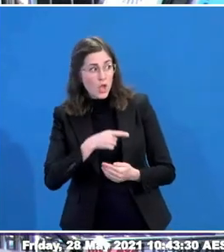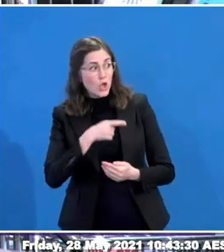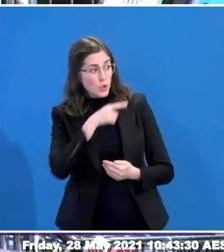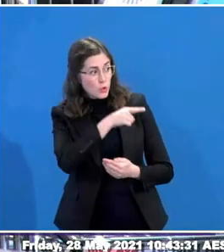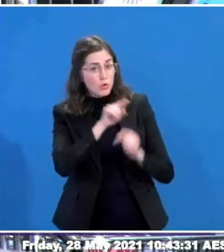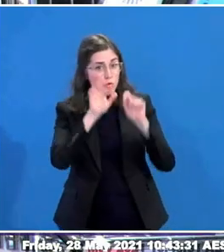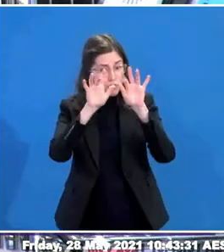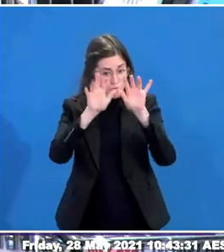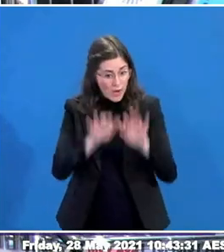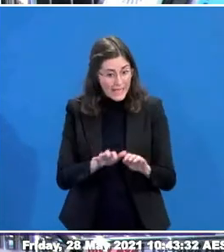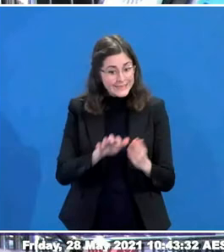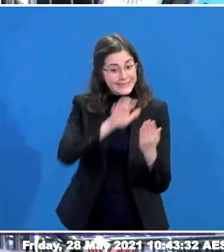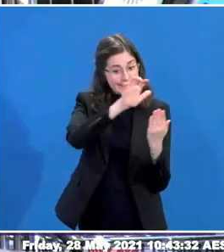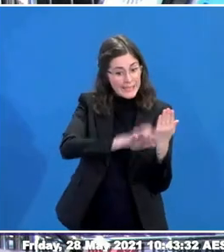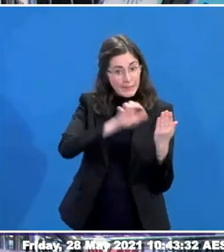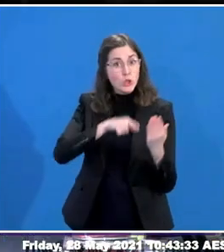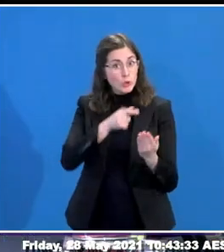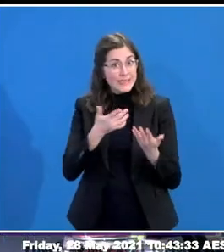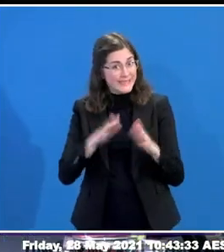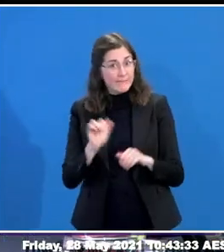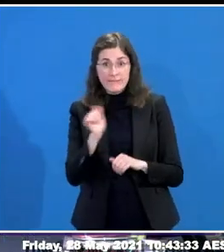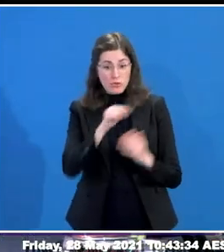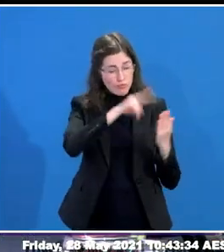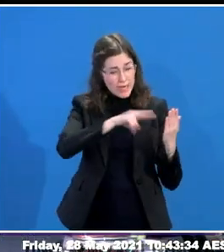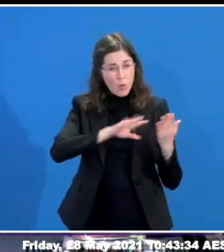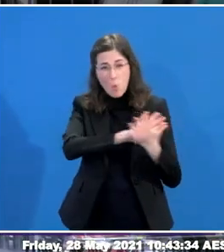carefully read each of the Piaud reports? I believe so.